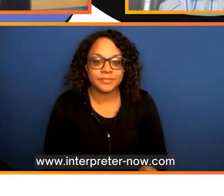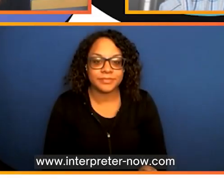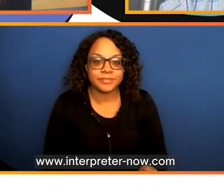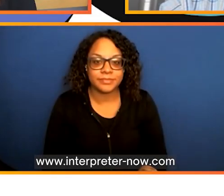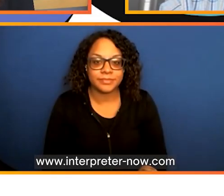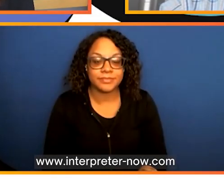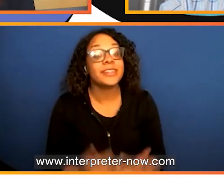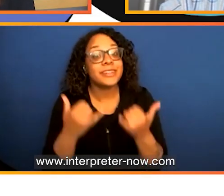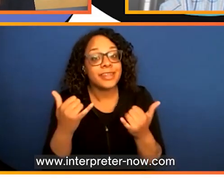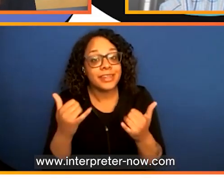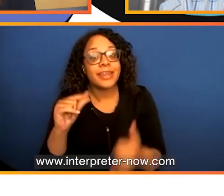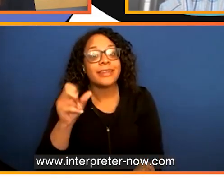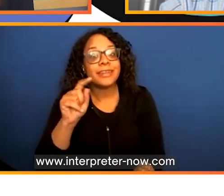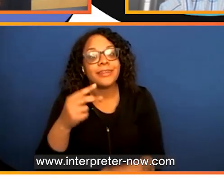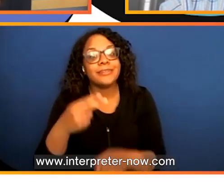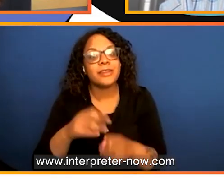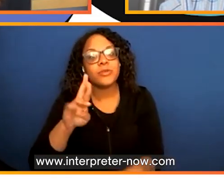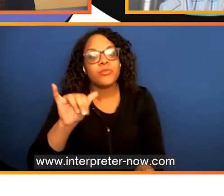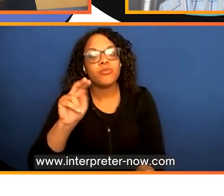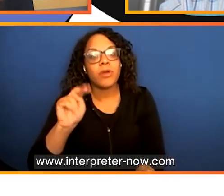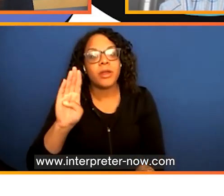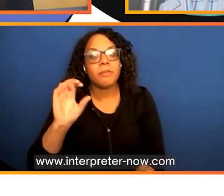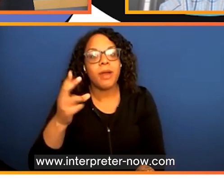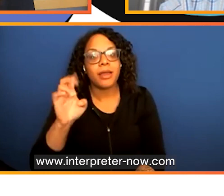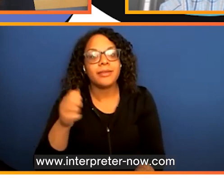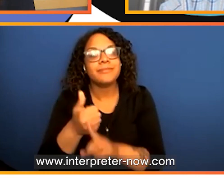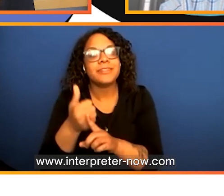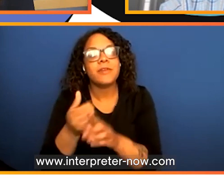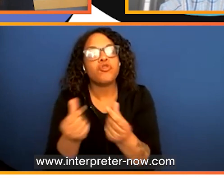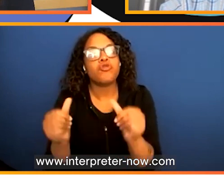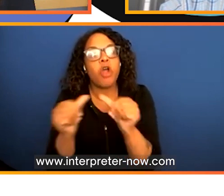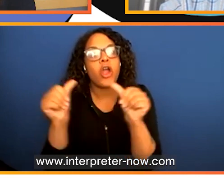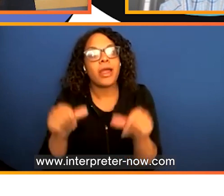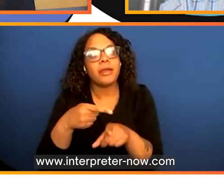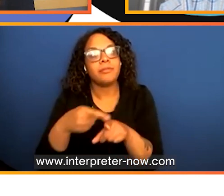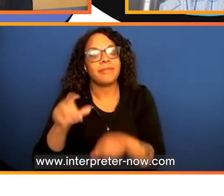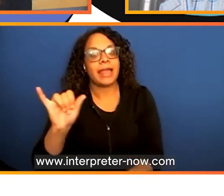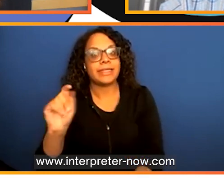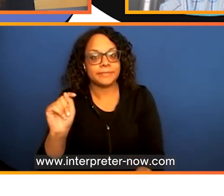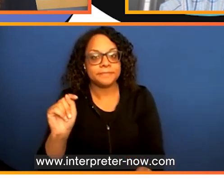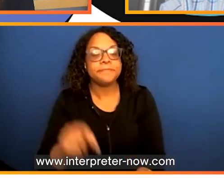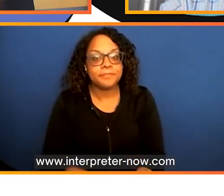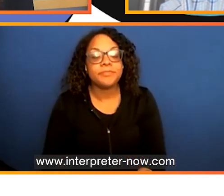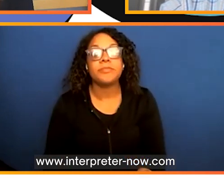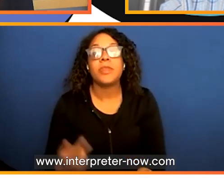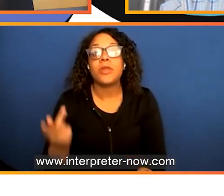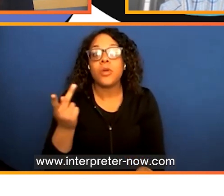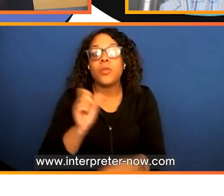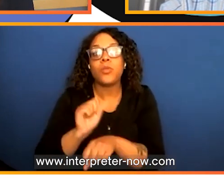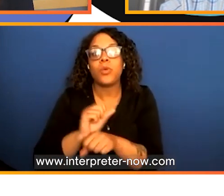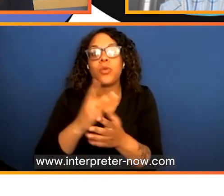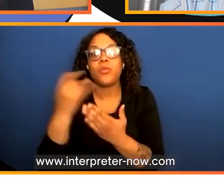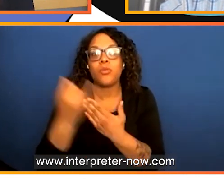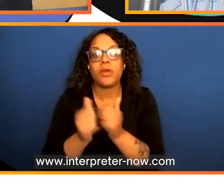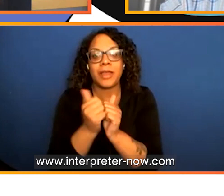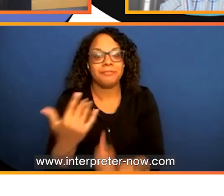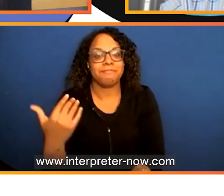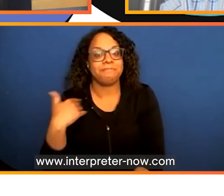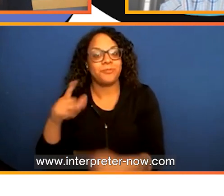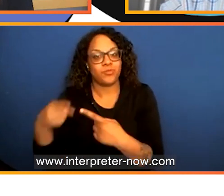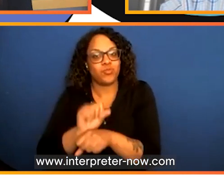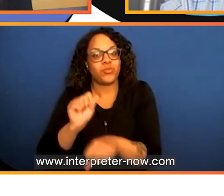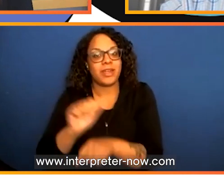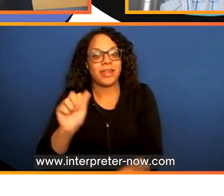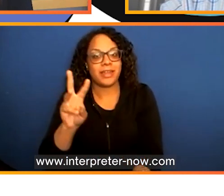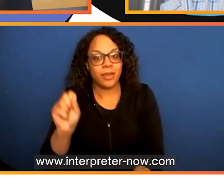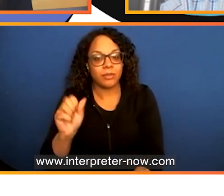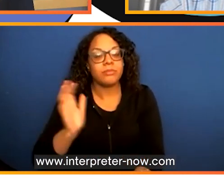we learn and unlearn and relearn. We work to avoid unintentionally harming people with